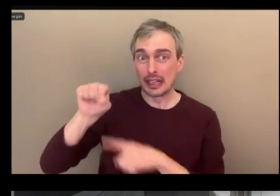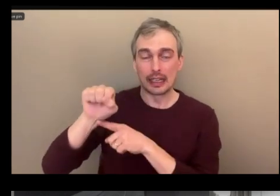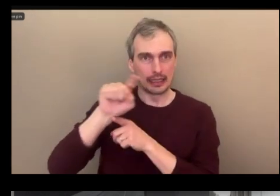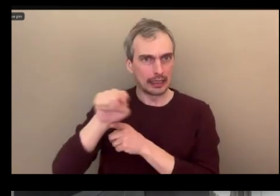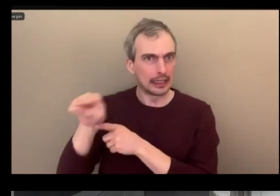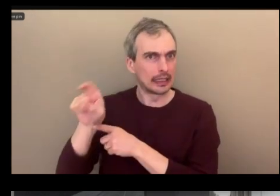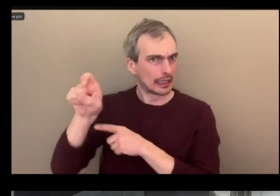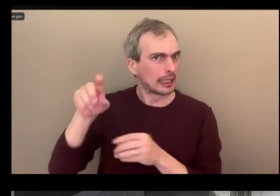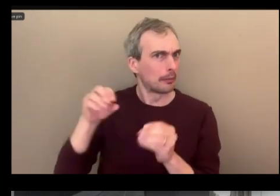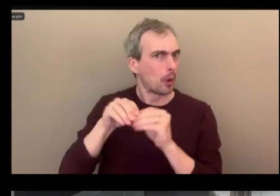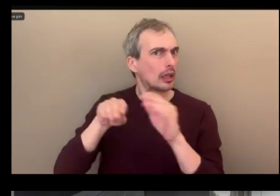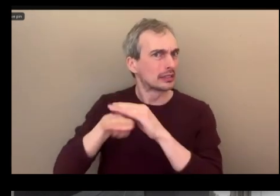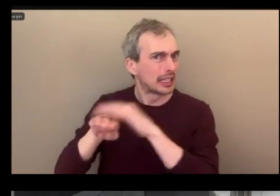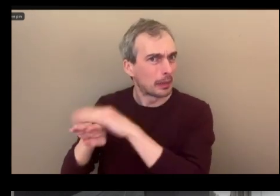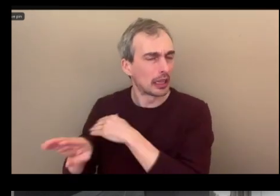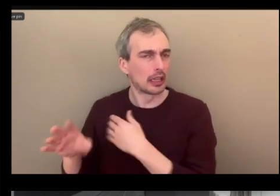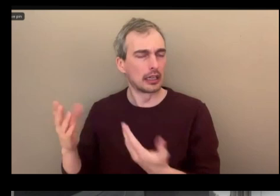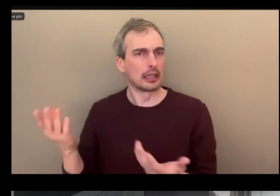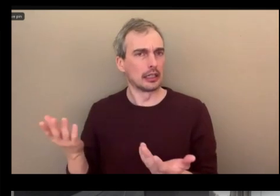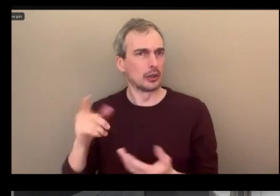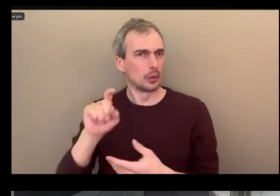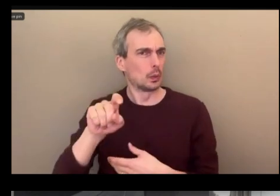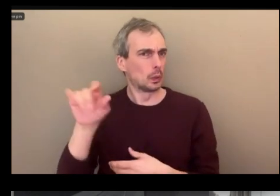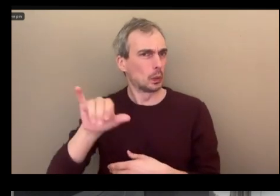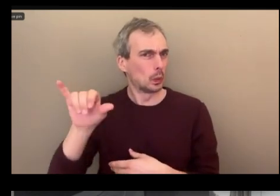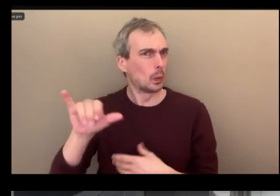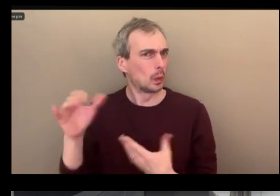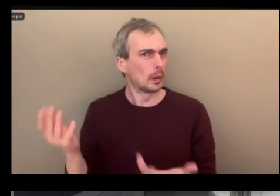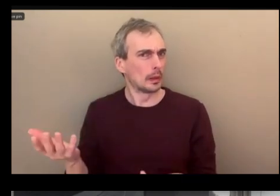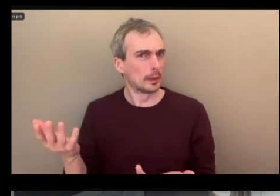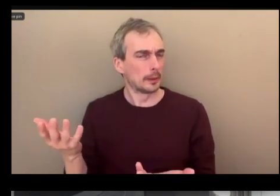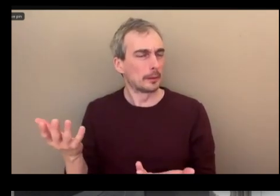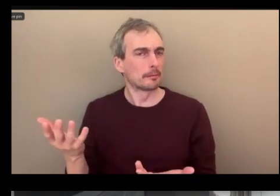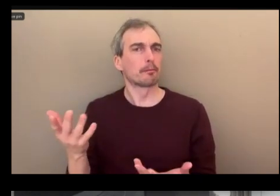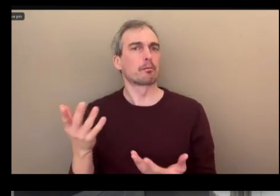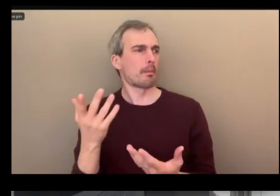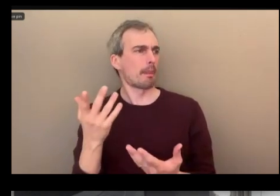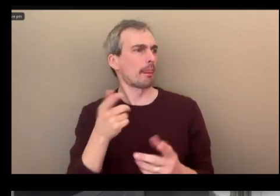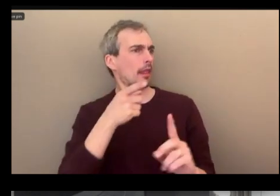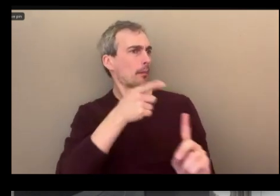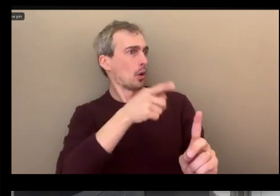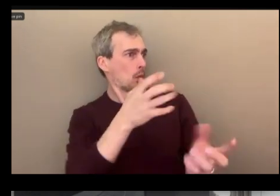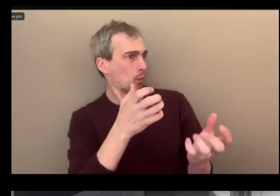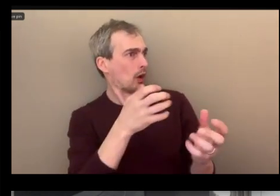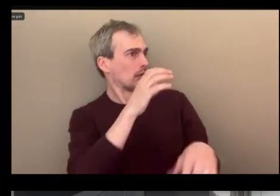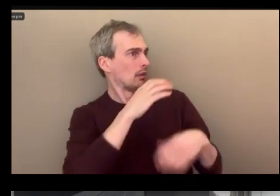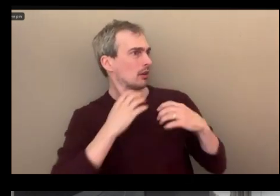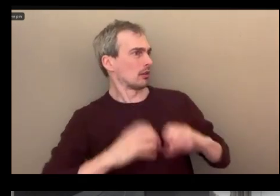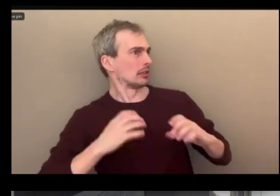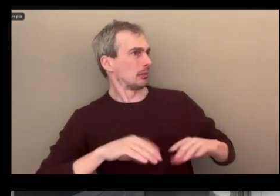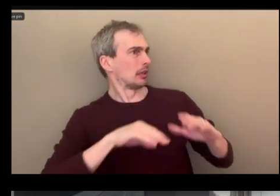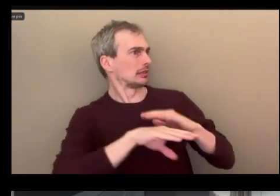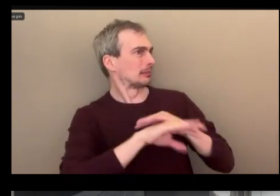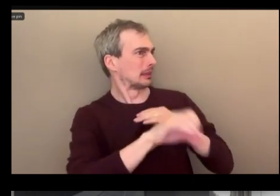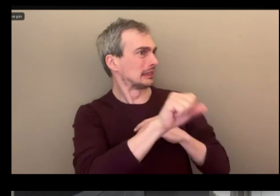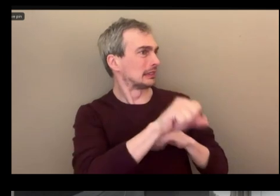It's one thing to worry about our customers. But you've got to take care of the employees who are creating the innovative products the customers are expecting.